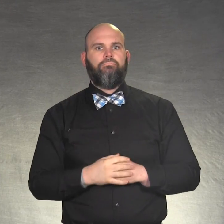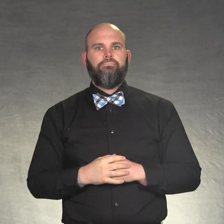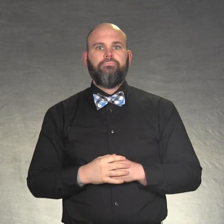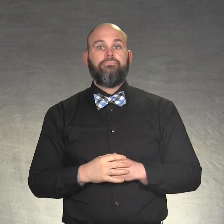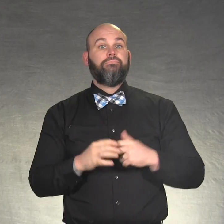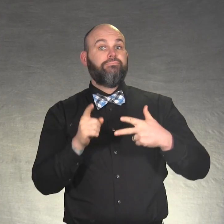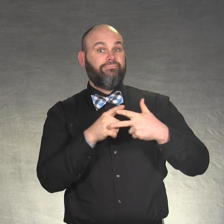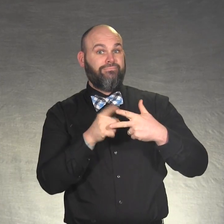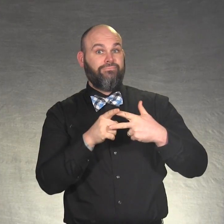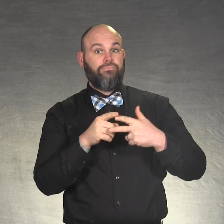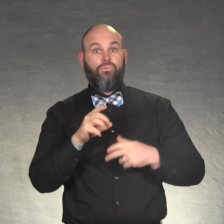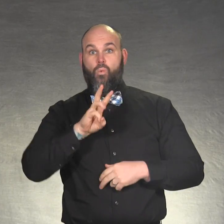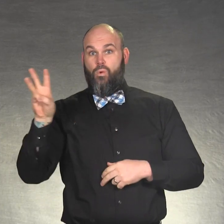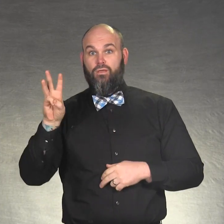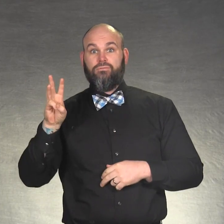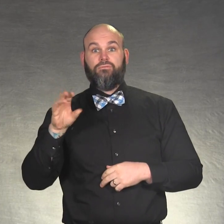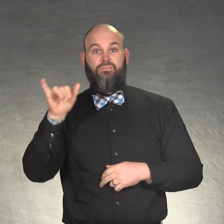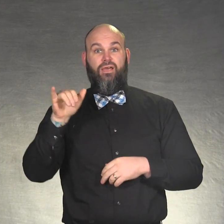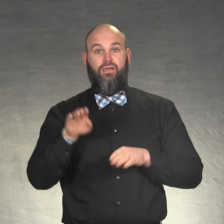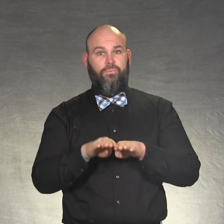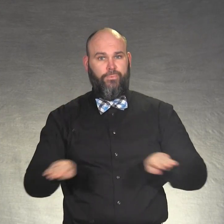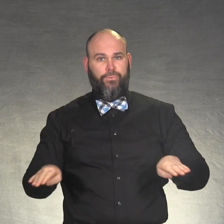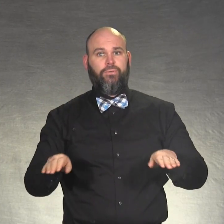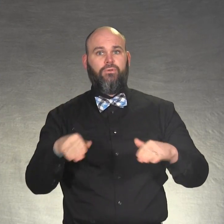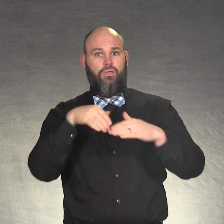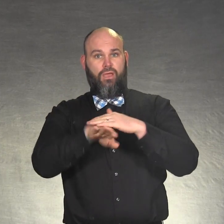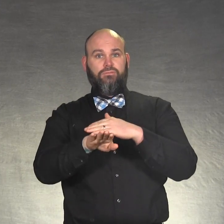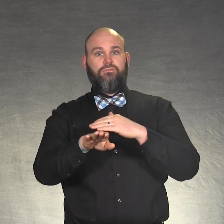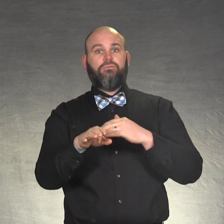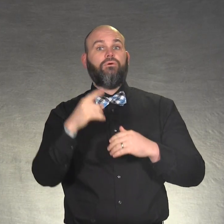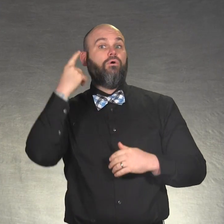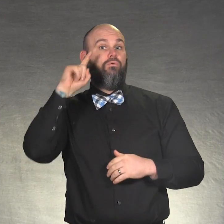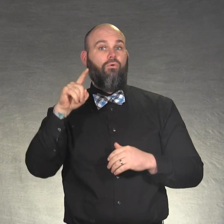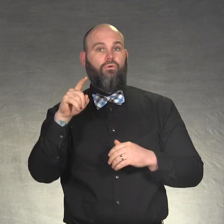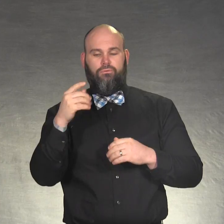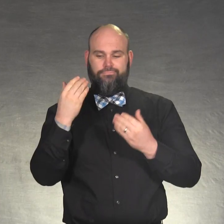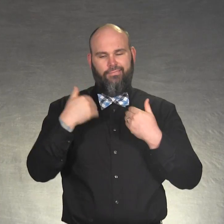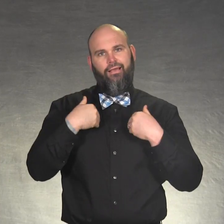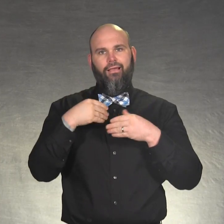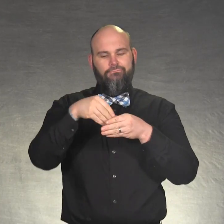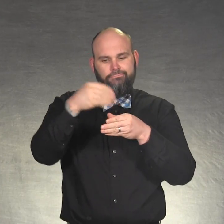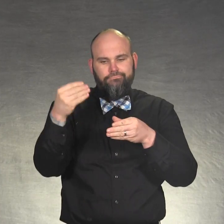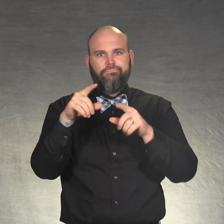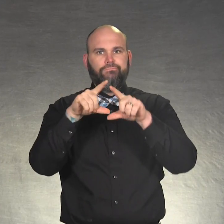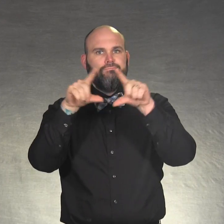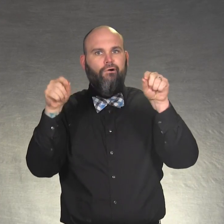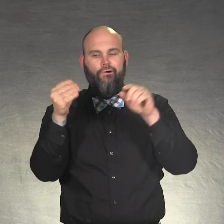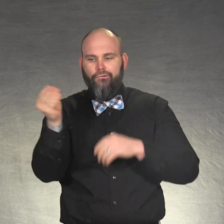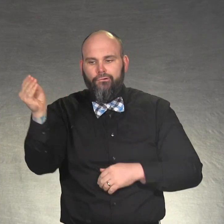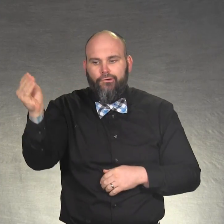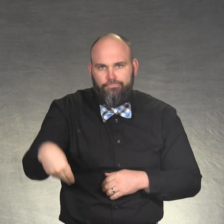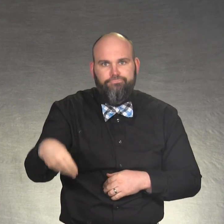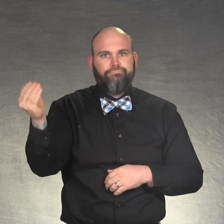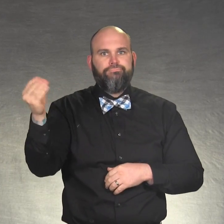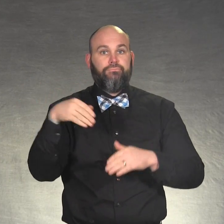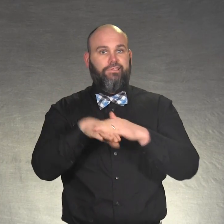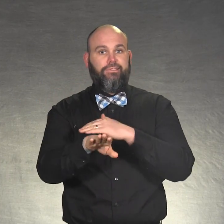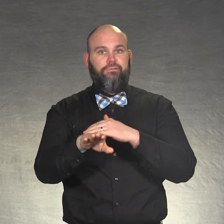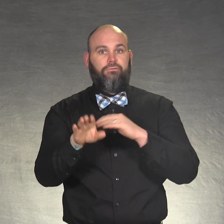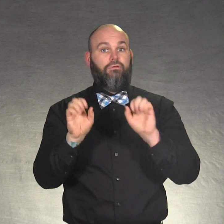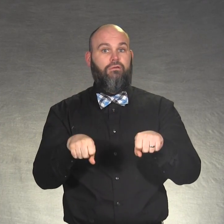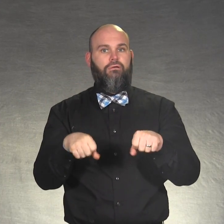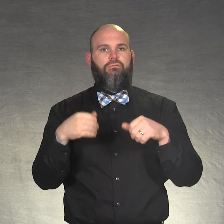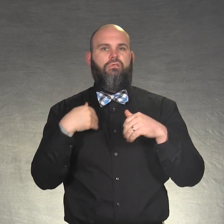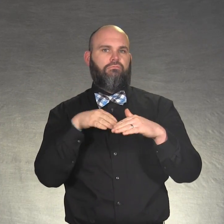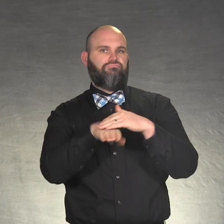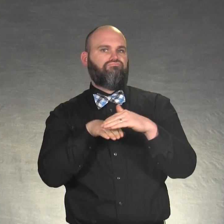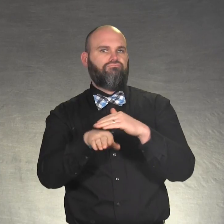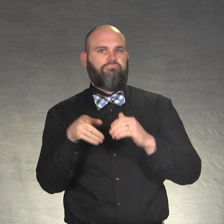* West via ground level - accessible to those with card-reader access.